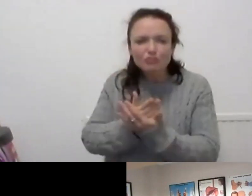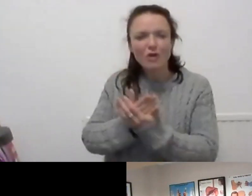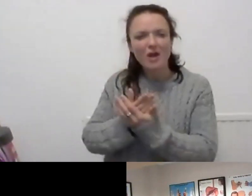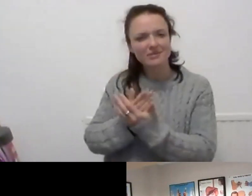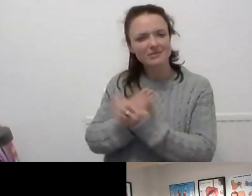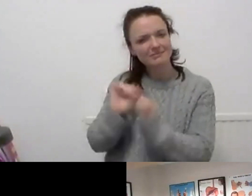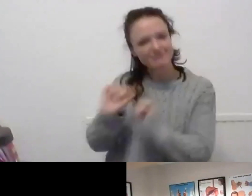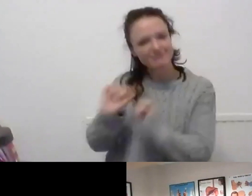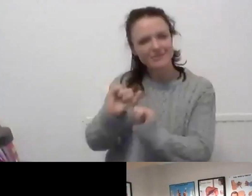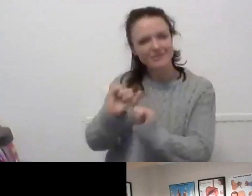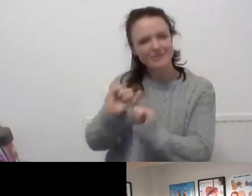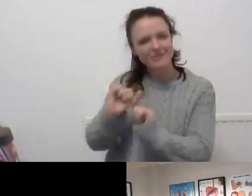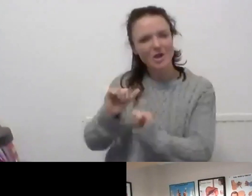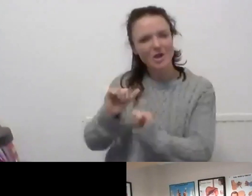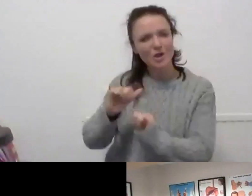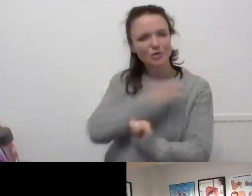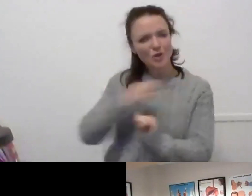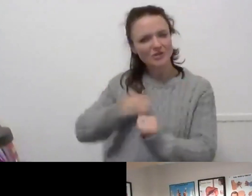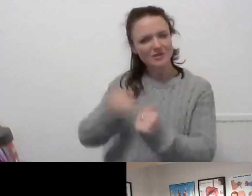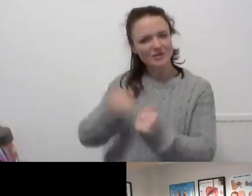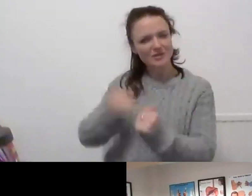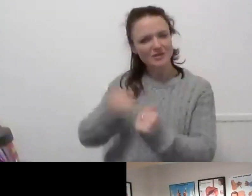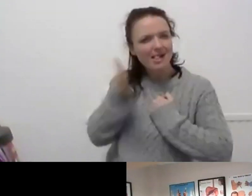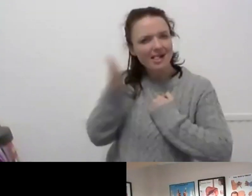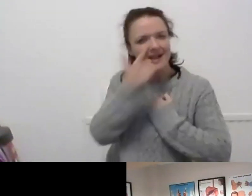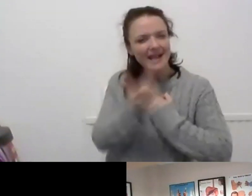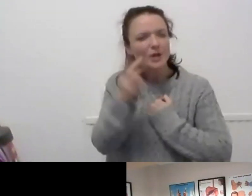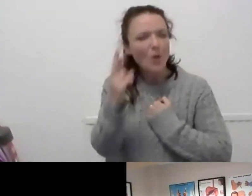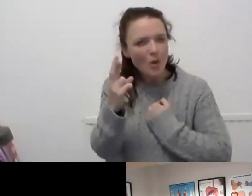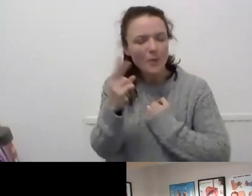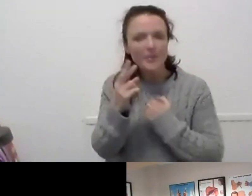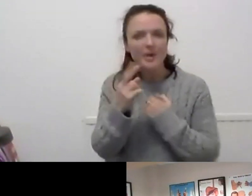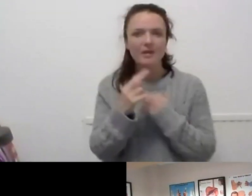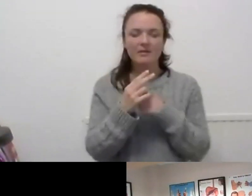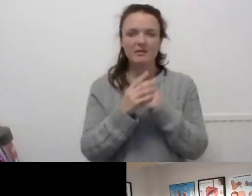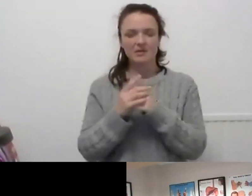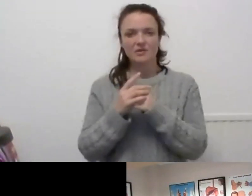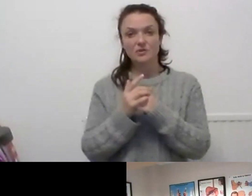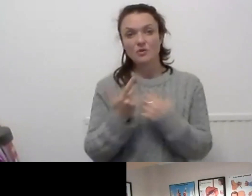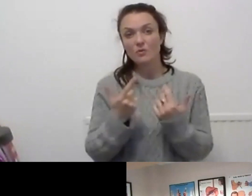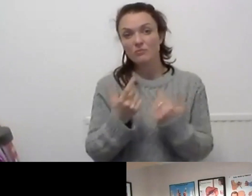and actually, and your nurses and we and we hope that they're just normalize this and to actually